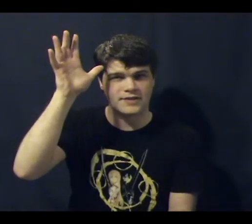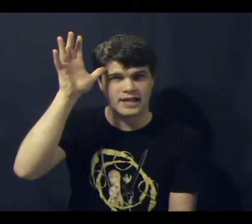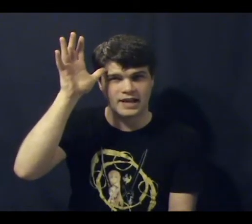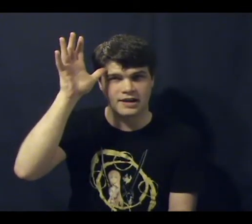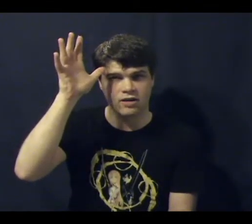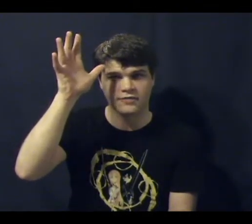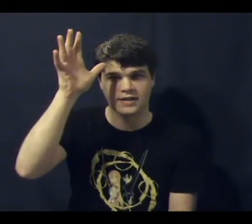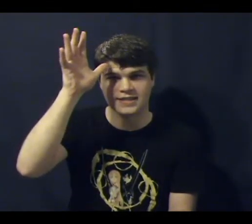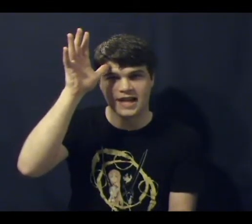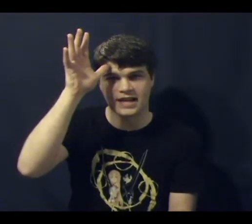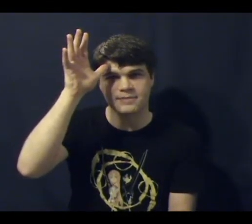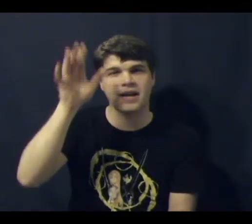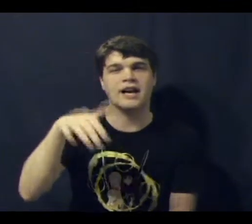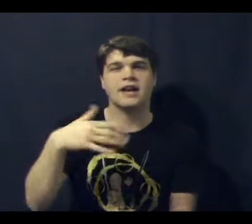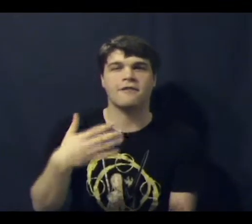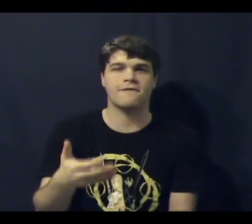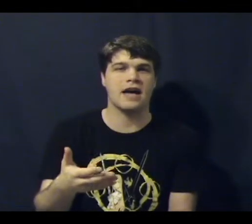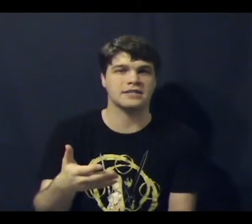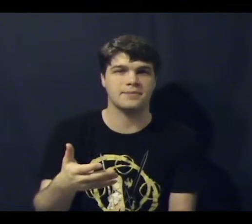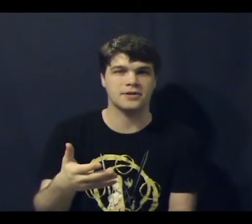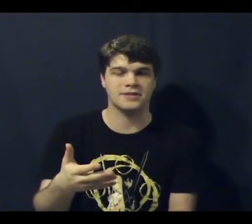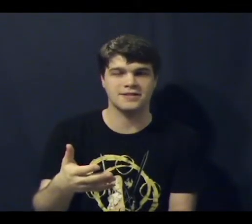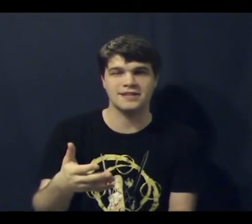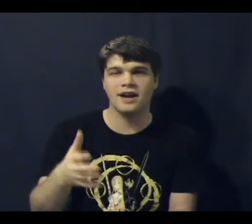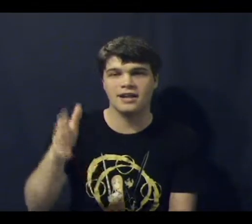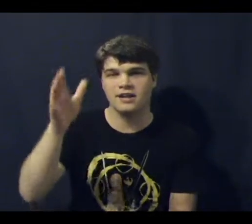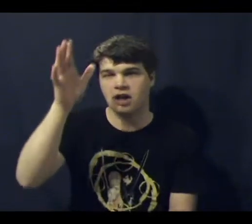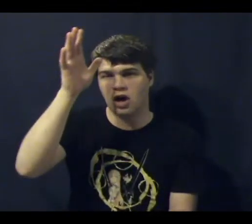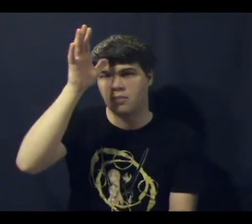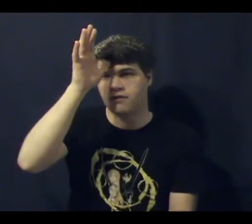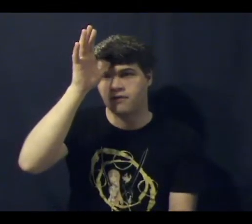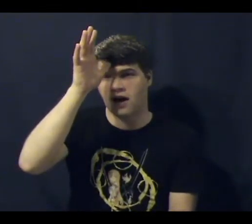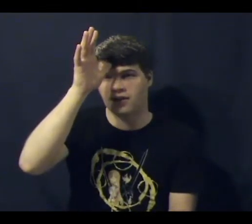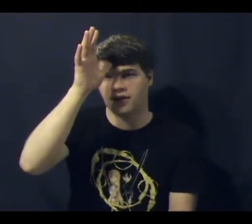and I've seen it kind of off to the side depending on how fast the person signing, but, father